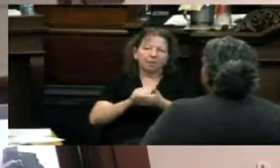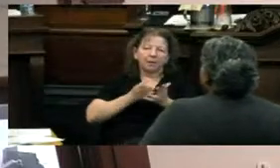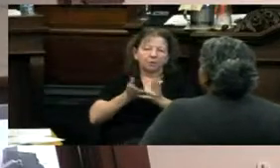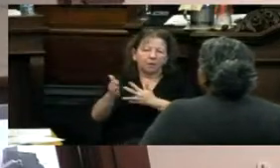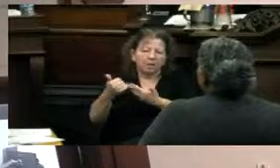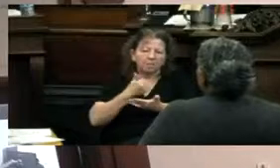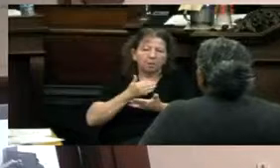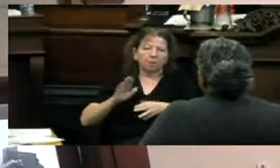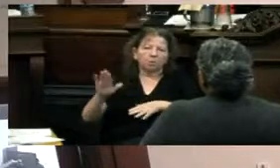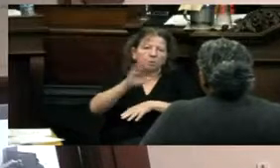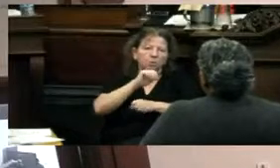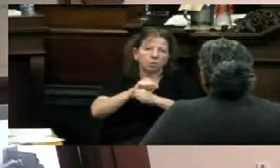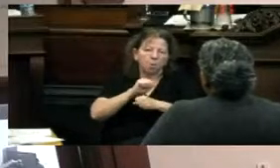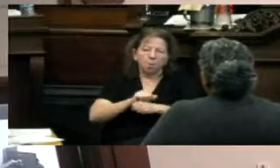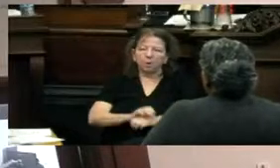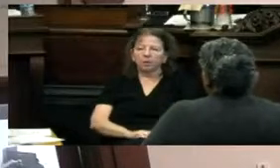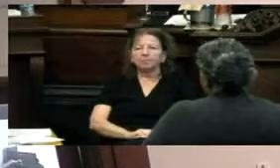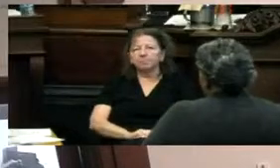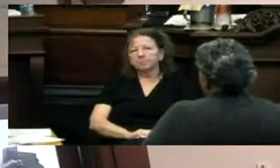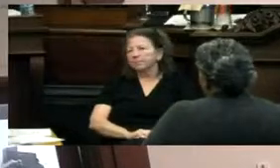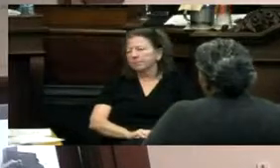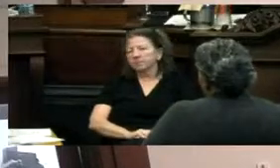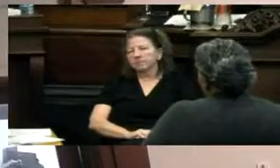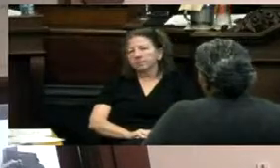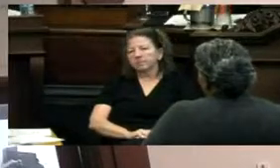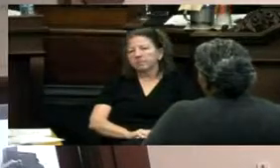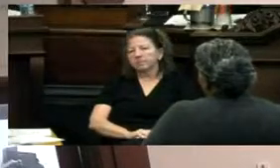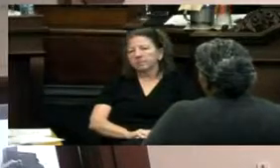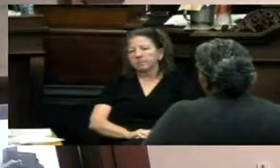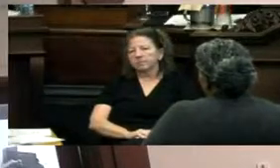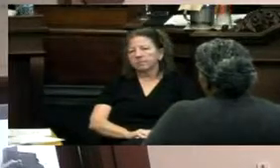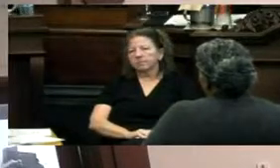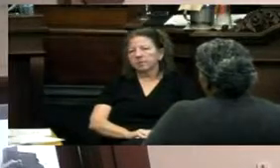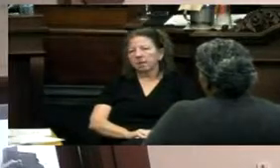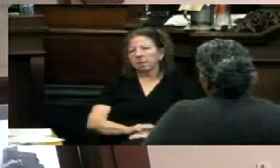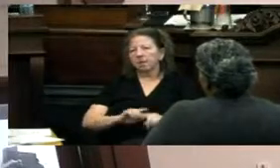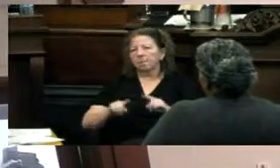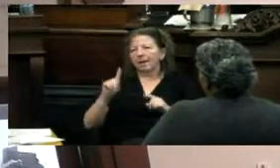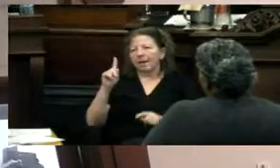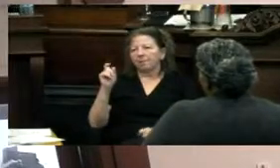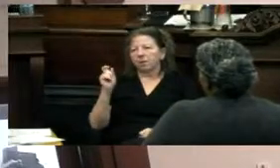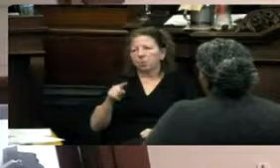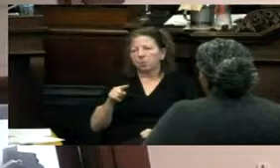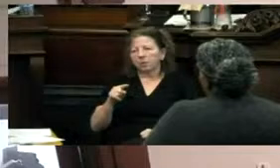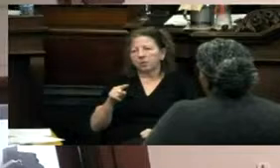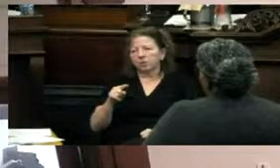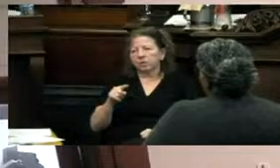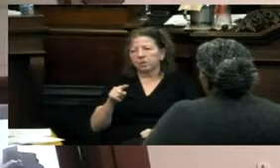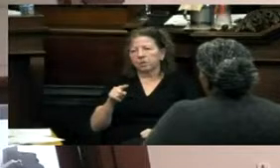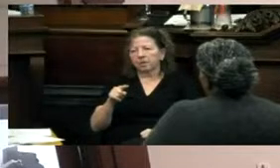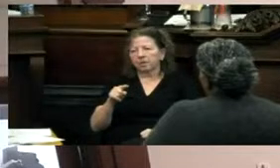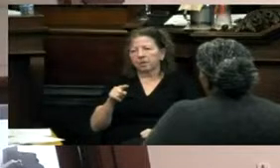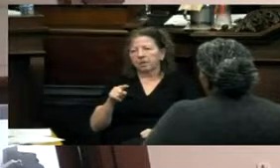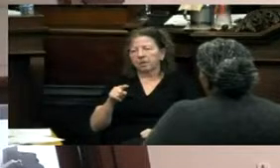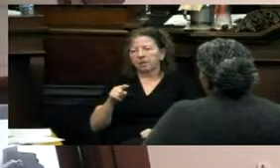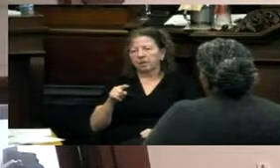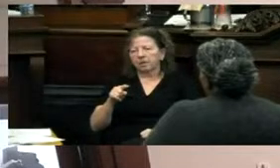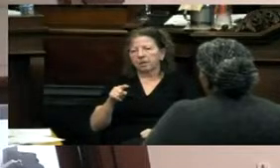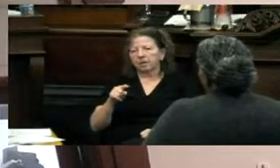support and gratitude for you continuing to move forward and be transparent with all you're